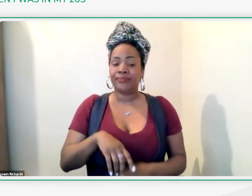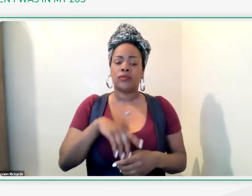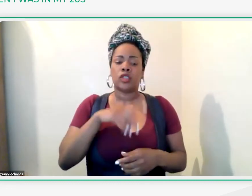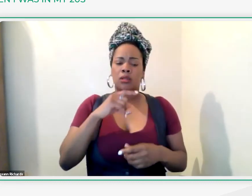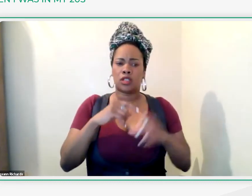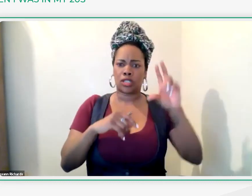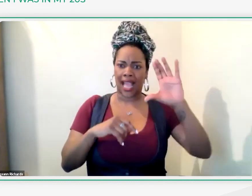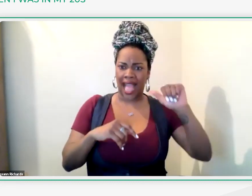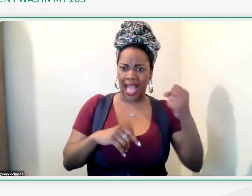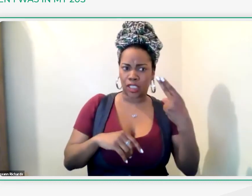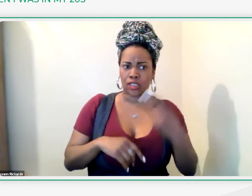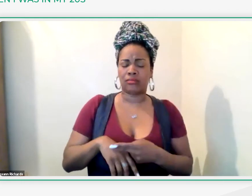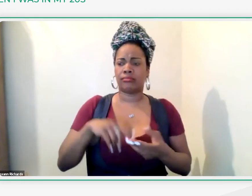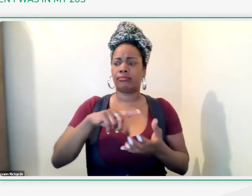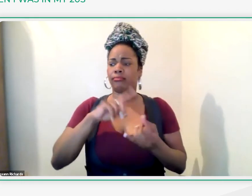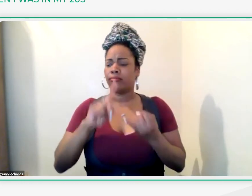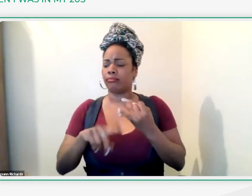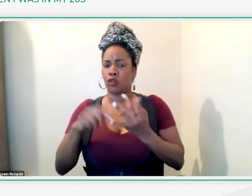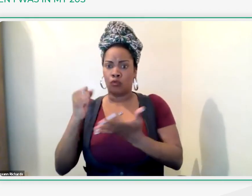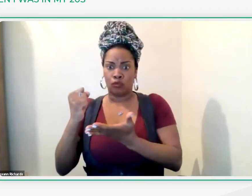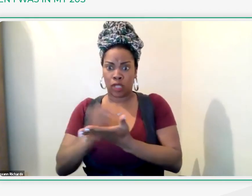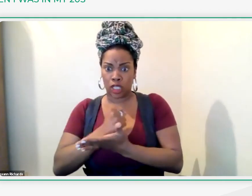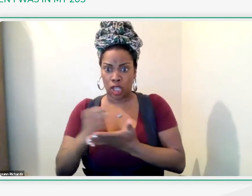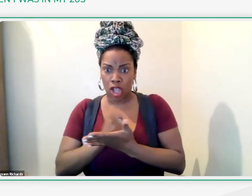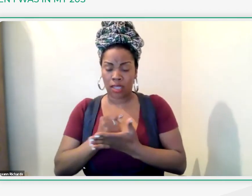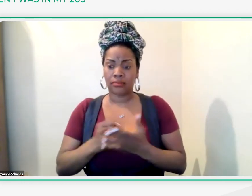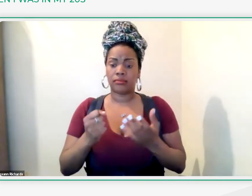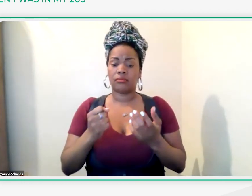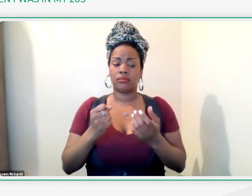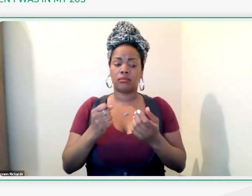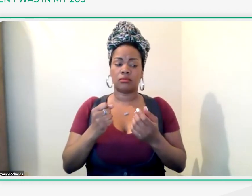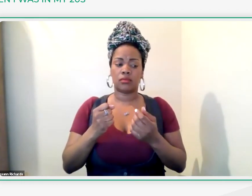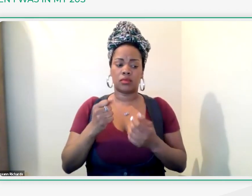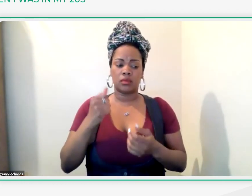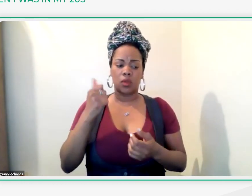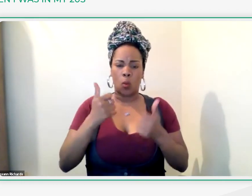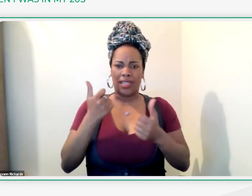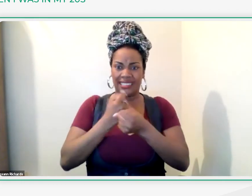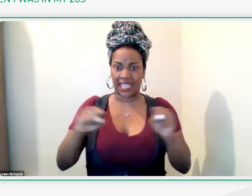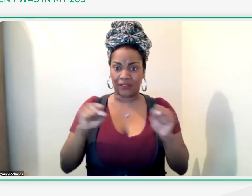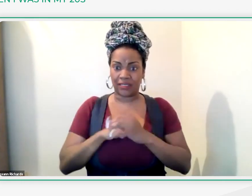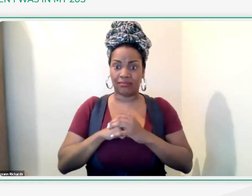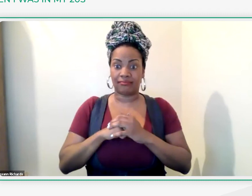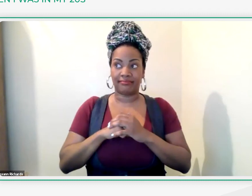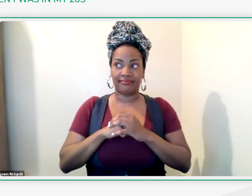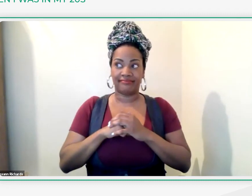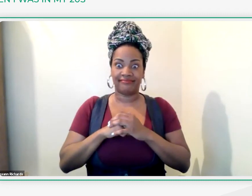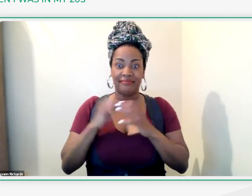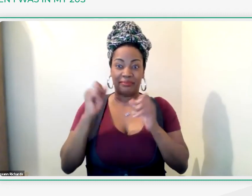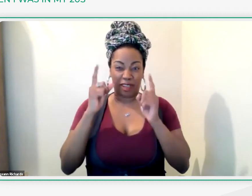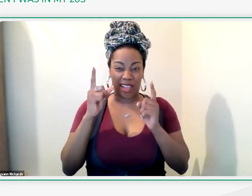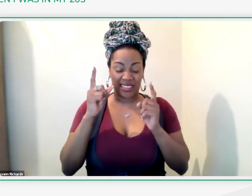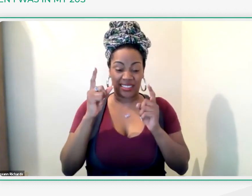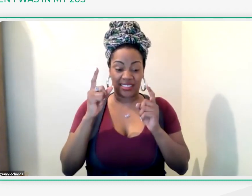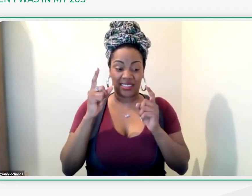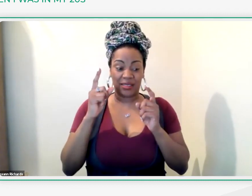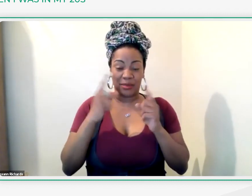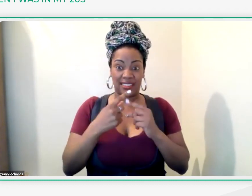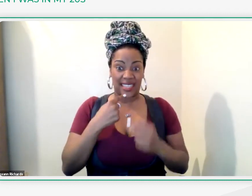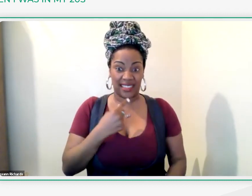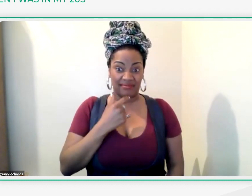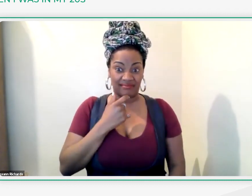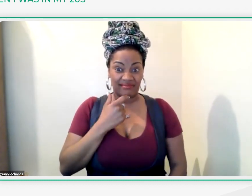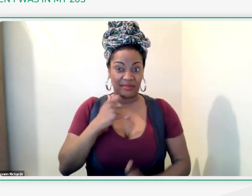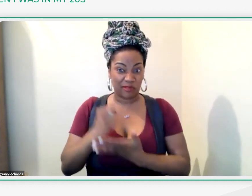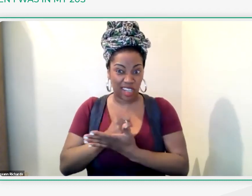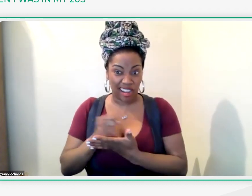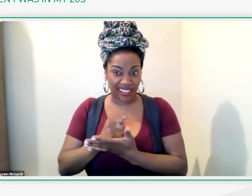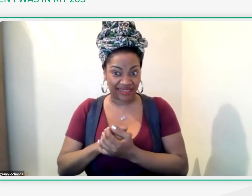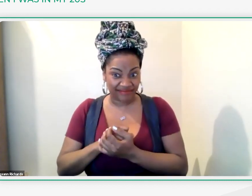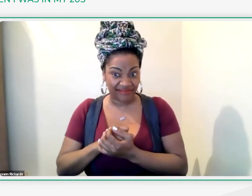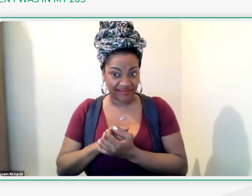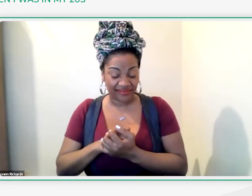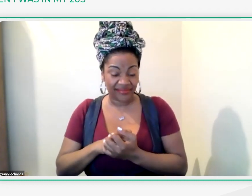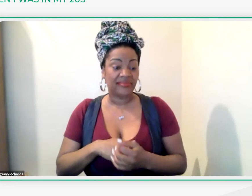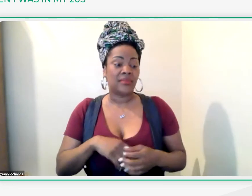and they were saying: cash versus credit cards, which is safer?